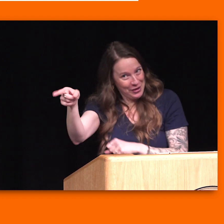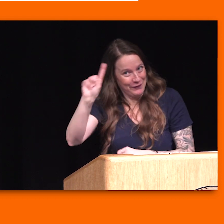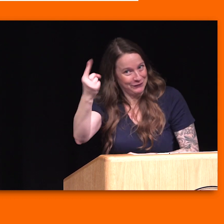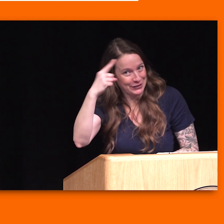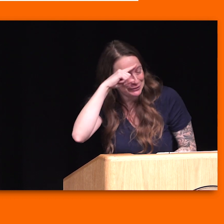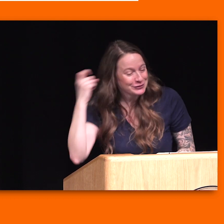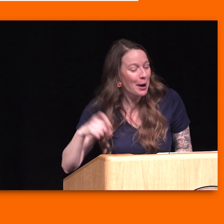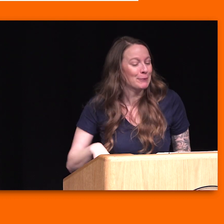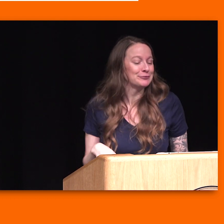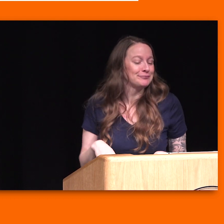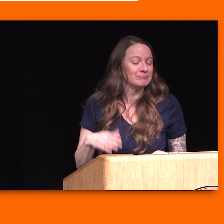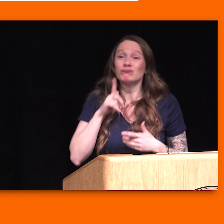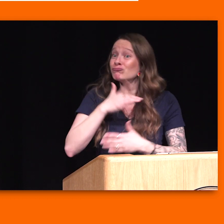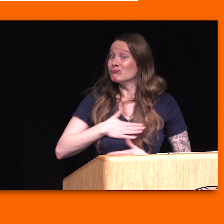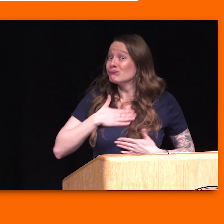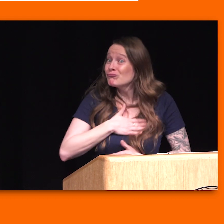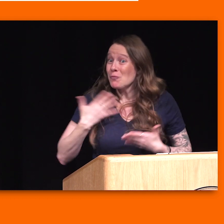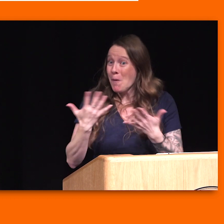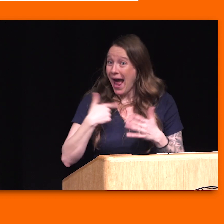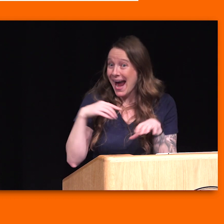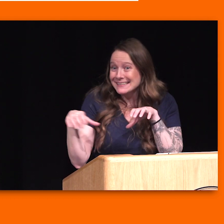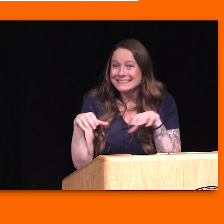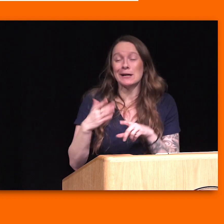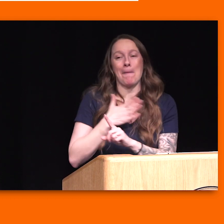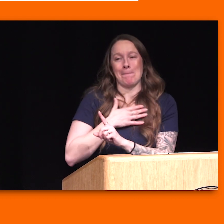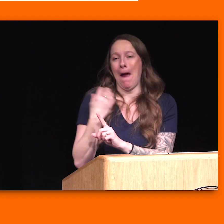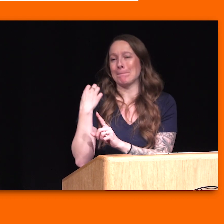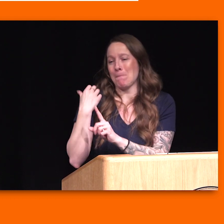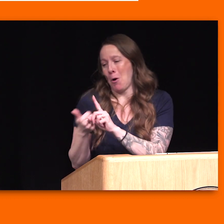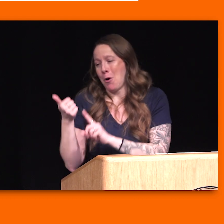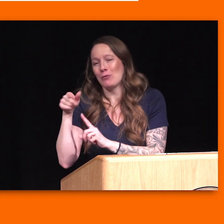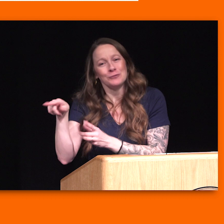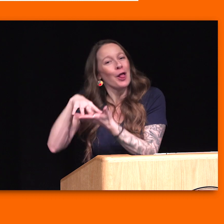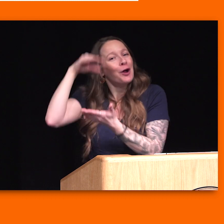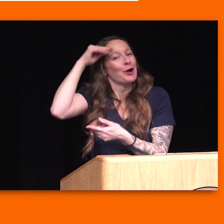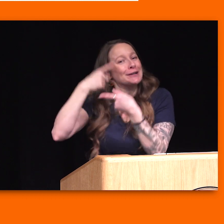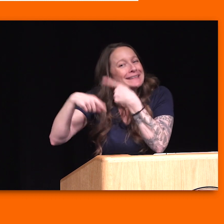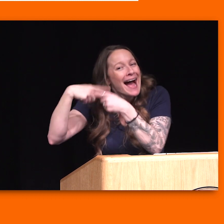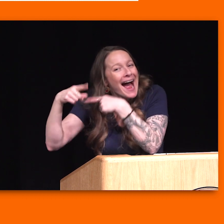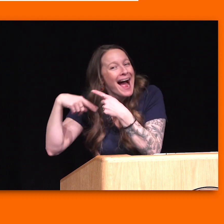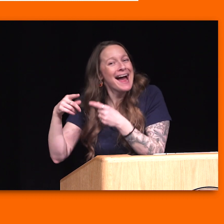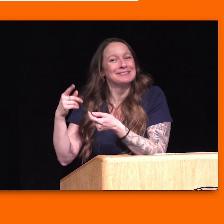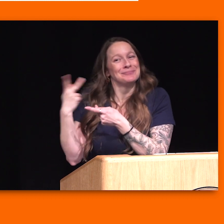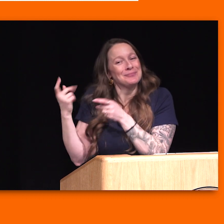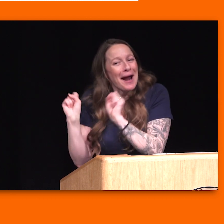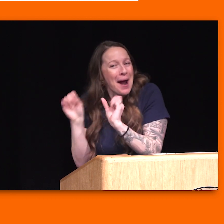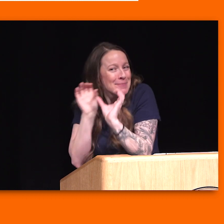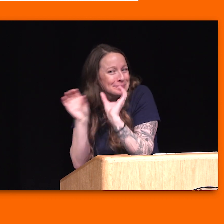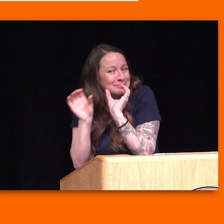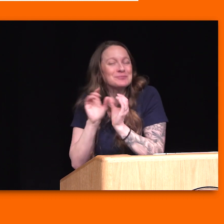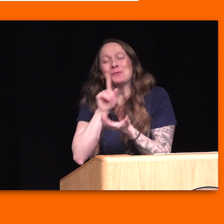I worked there for a summer and I enjoyed myself. My boss learned some sign. We were able to communicate.